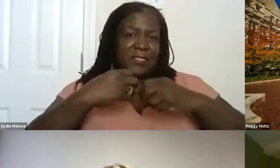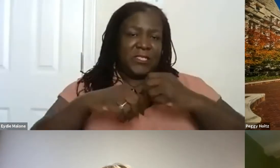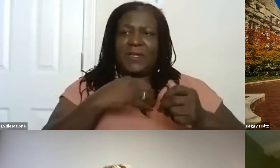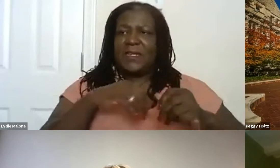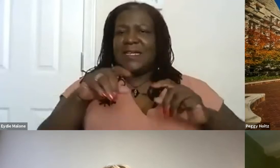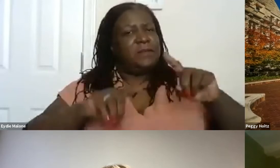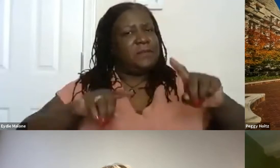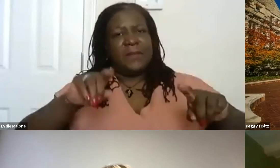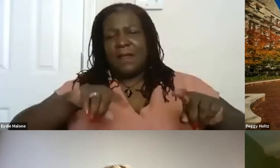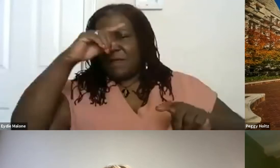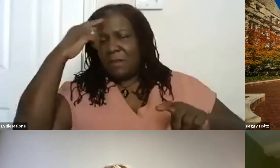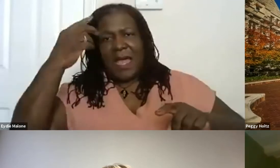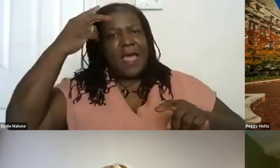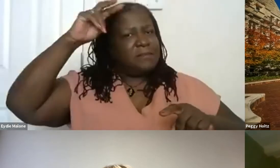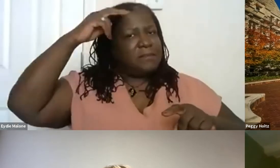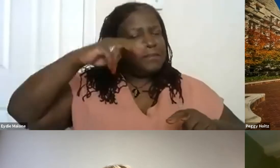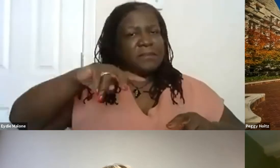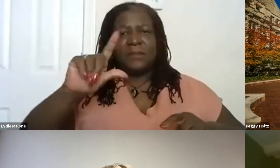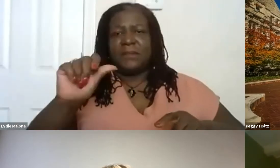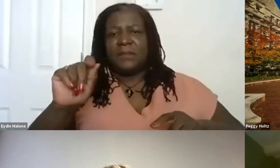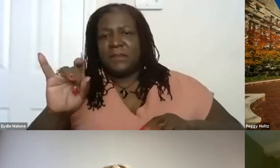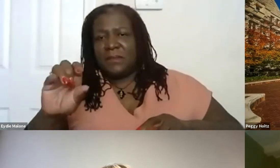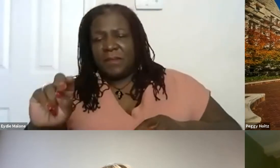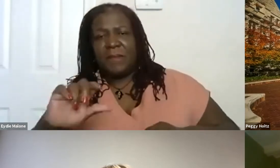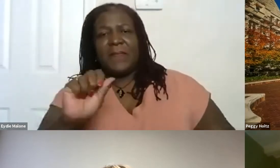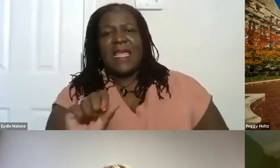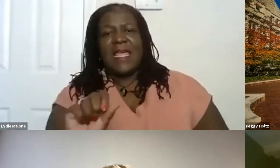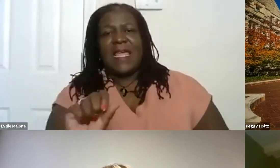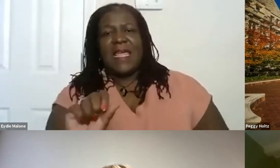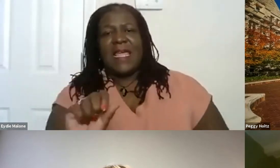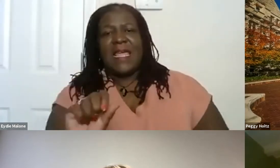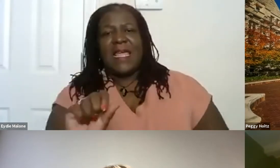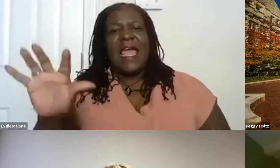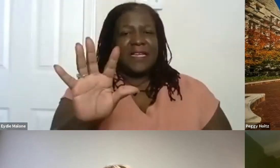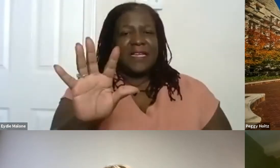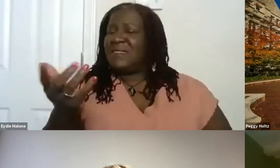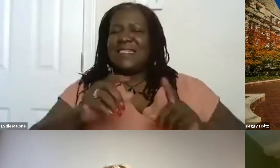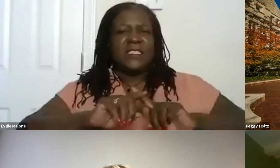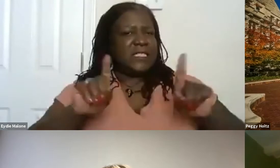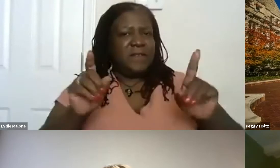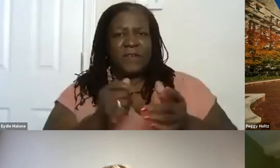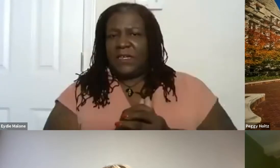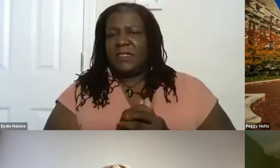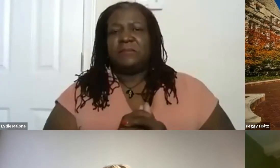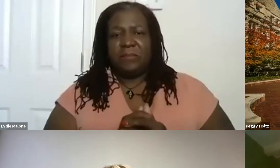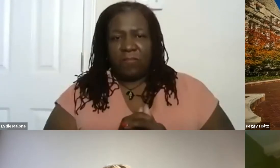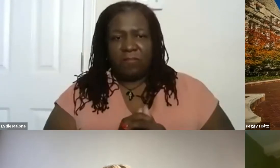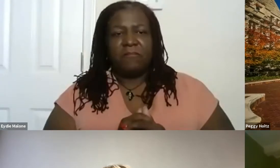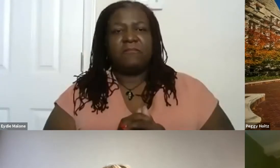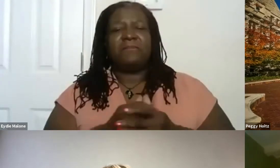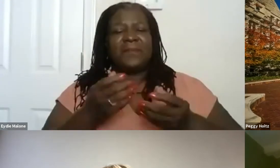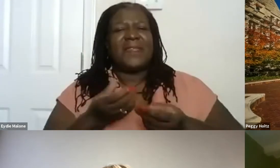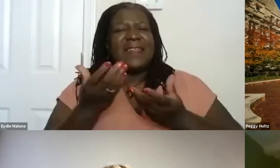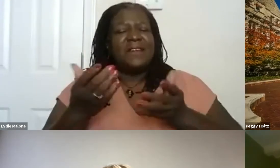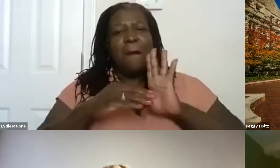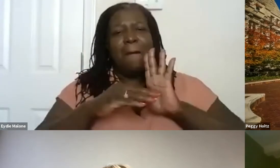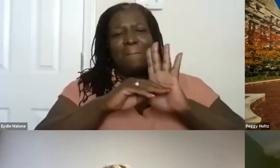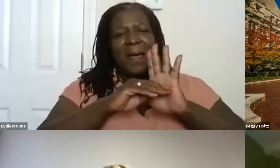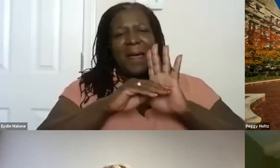the Latinx, you know, the Asian, I mean, there's it's just a different delivery model sometimes,